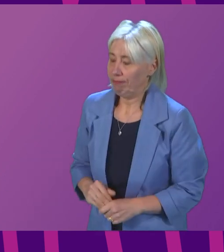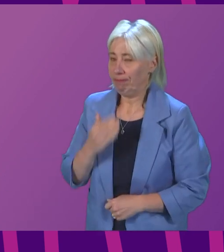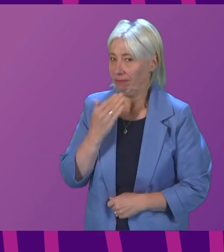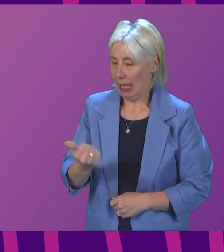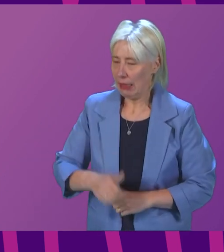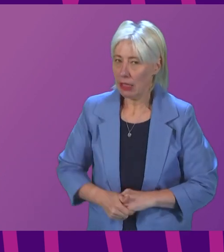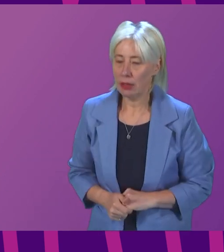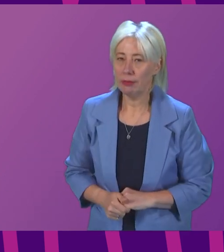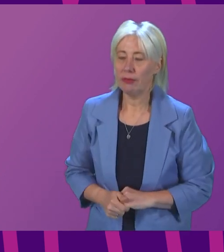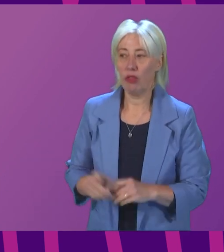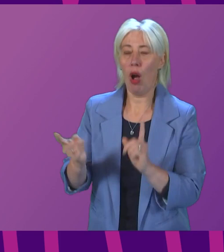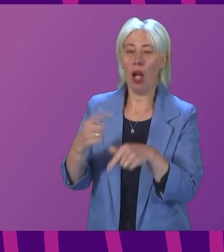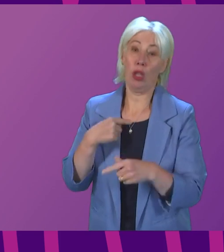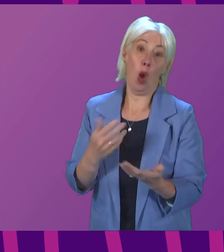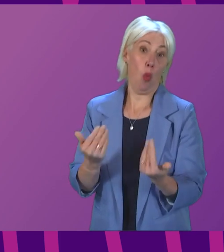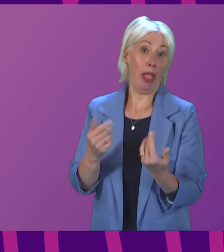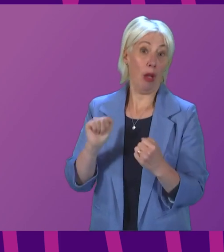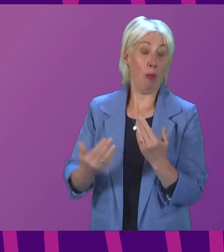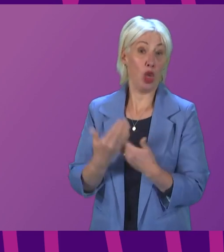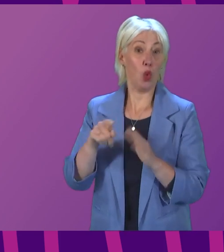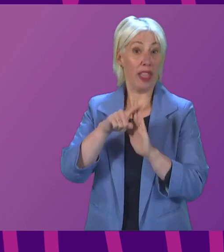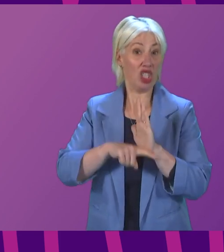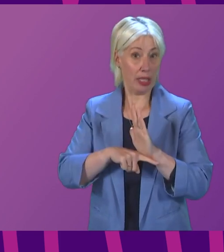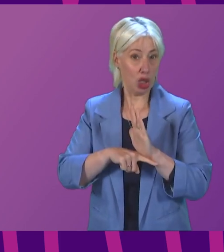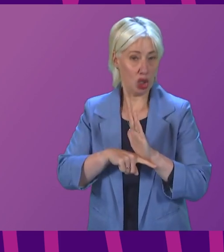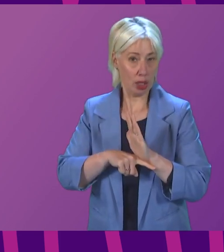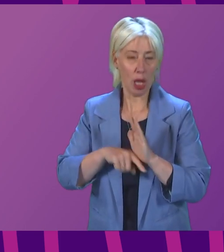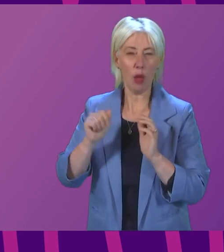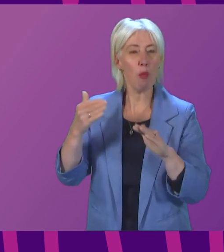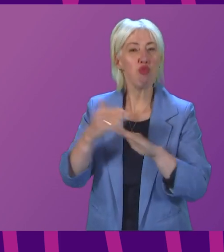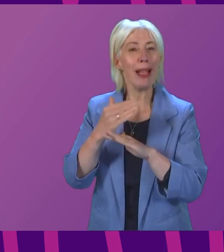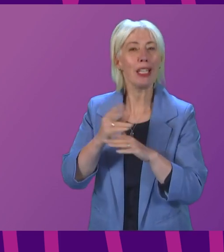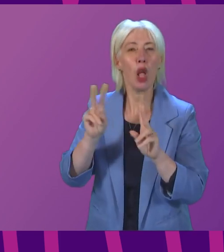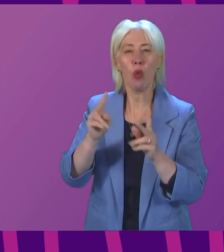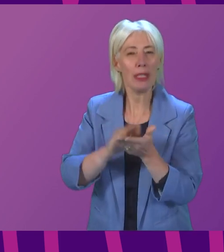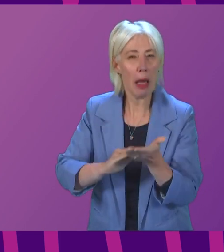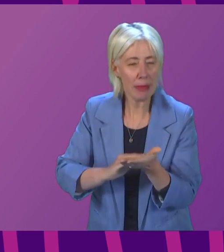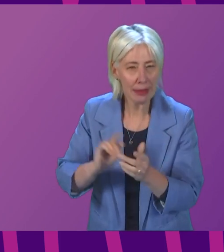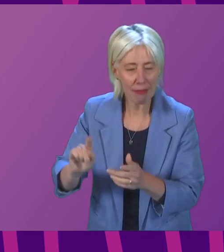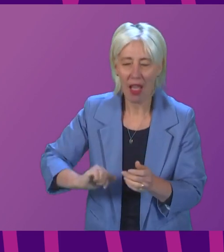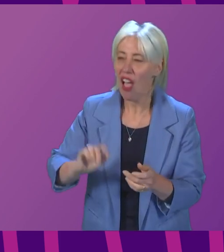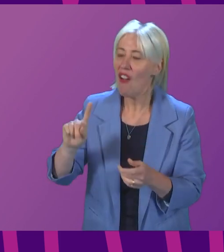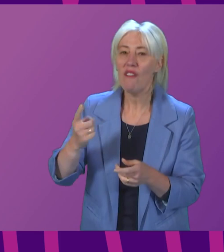I welcome the legislation. To put the issue in practical terms, the First Minister will be aware that in many small